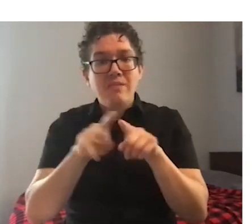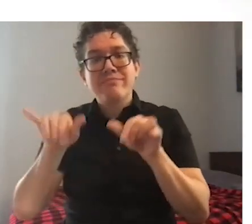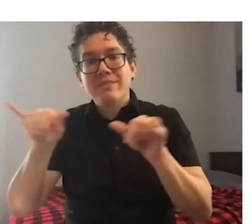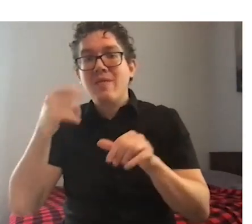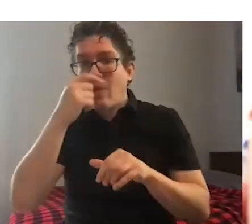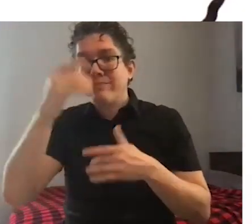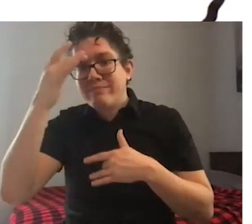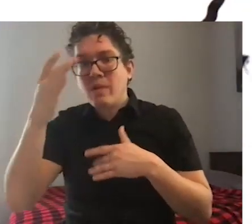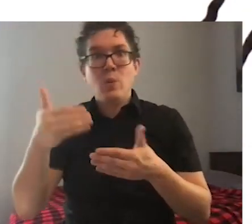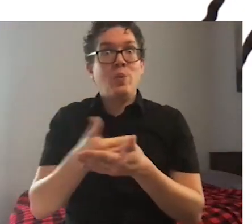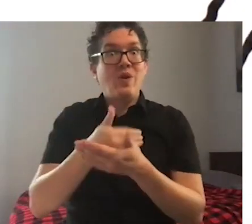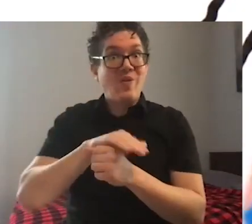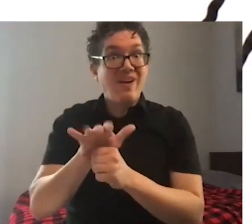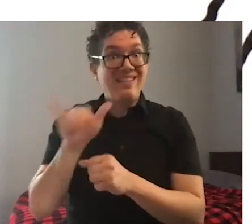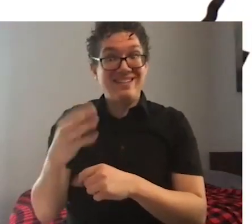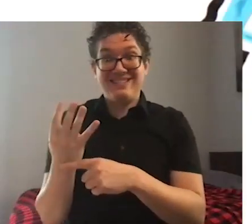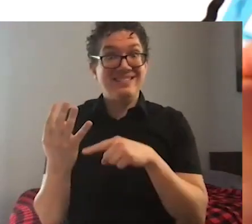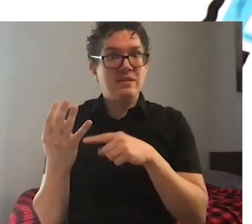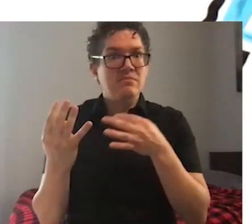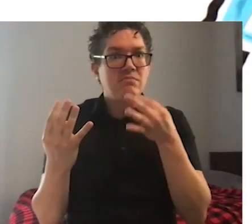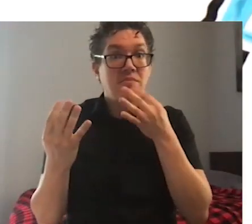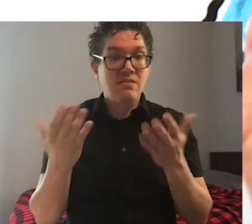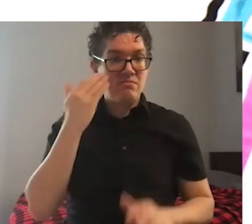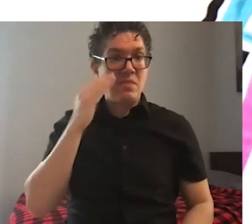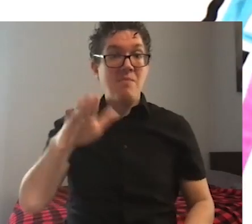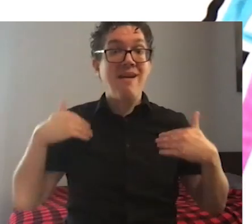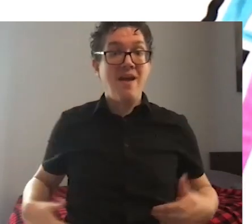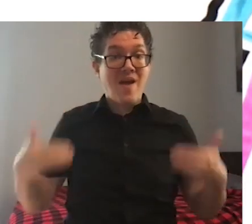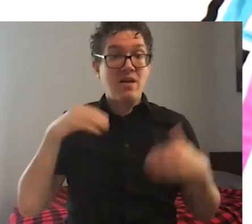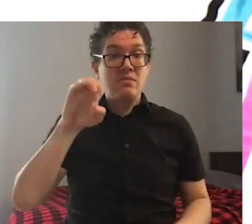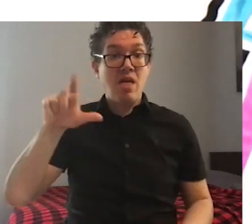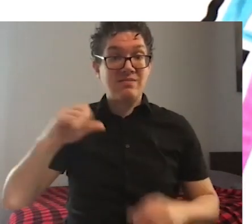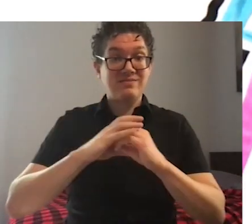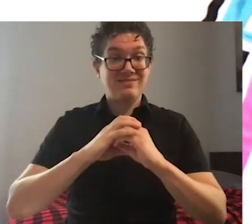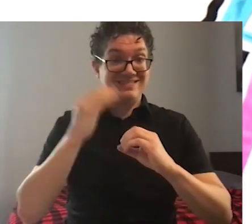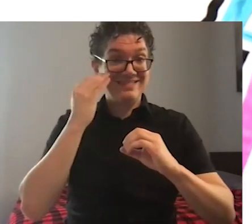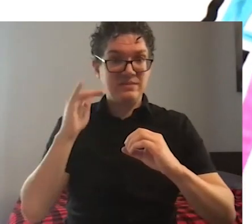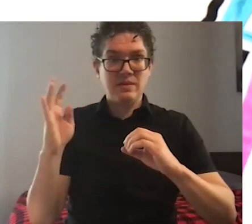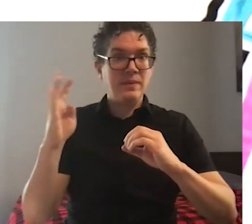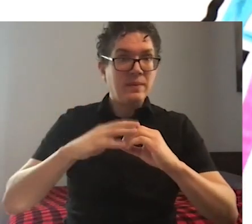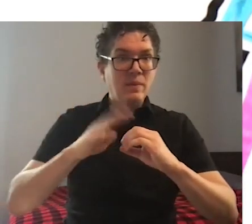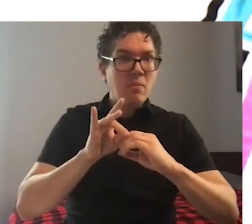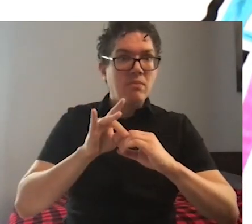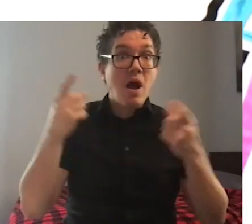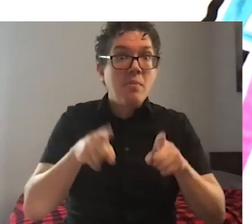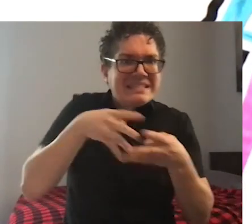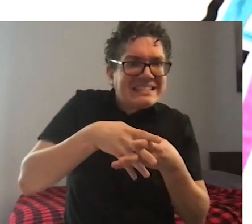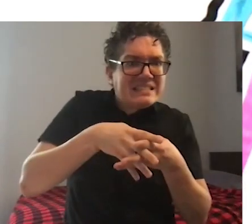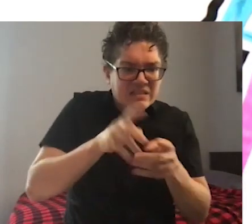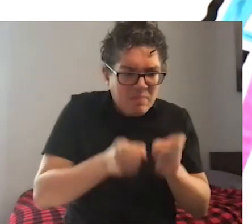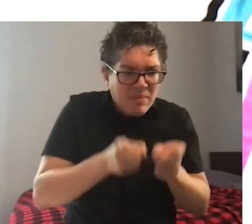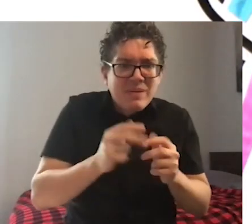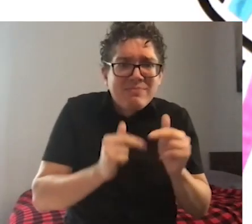Both the typical influenza virus and the new coronavirus use their spikes like a key to get inside a cell in your body.